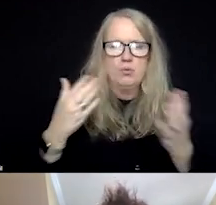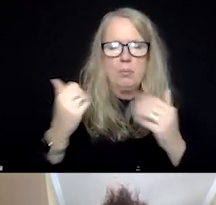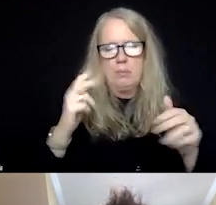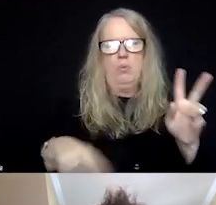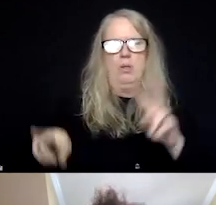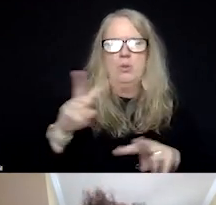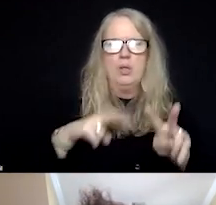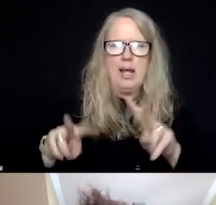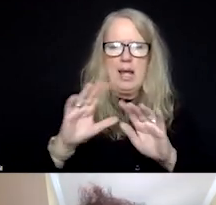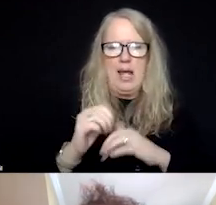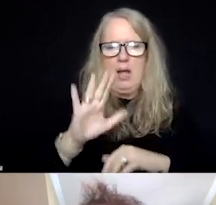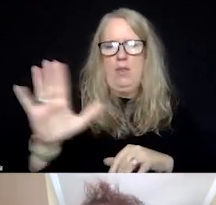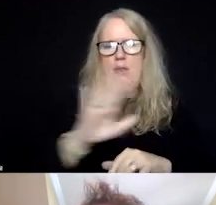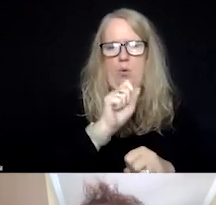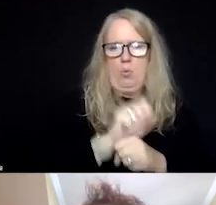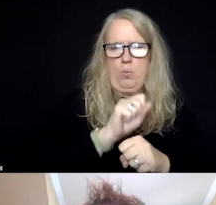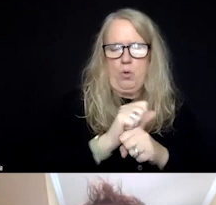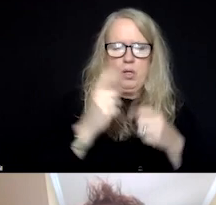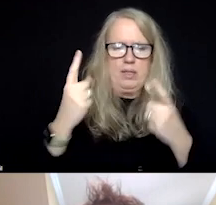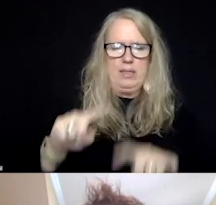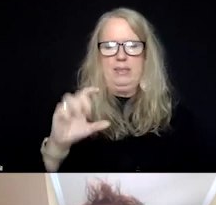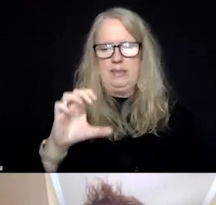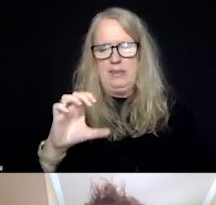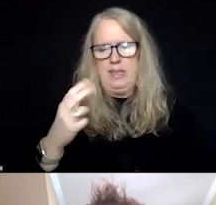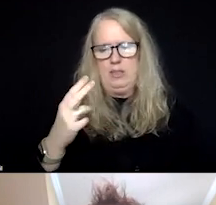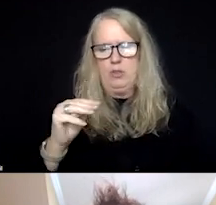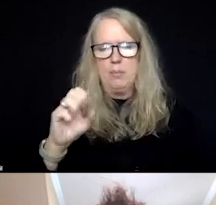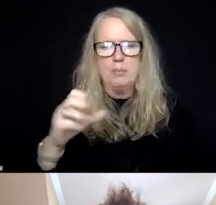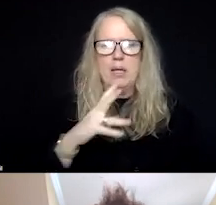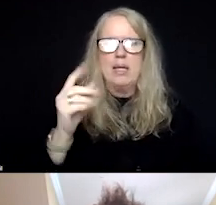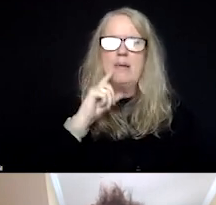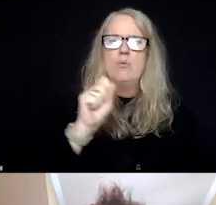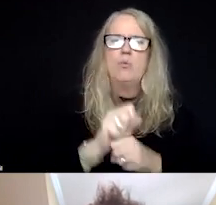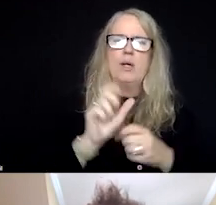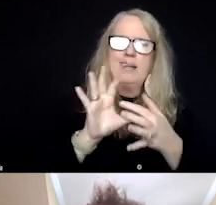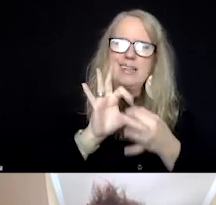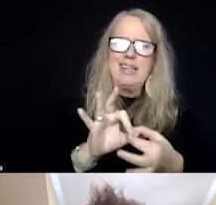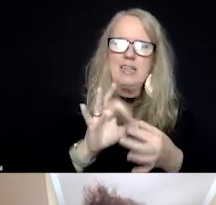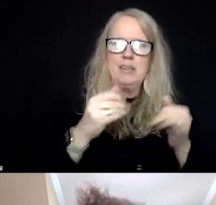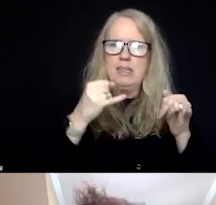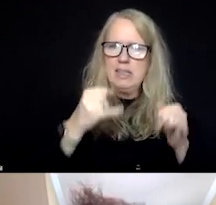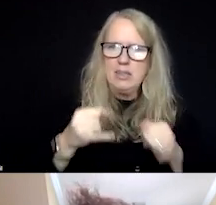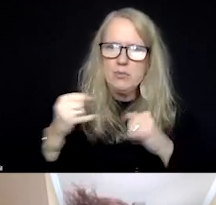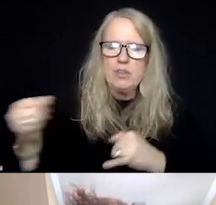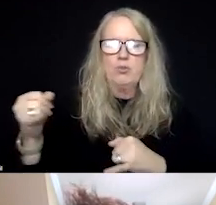TO THE WORK WITH CHS AND HOW THAT CONNECTS INDIVIDUALS TO